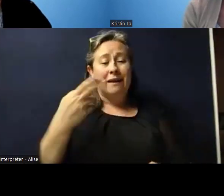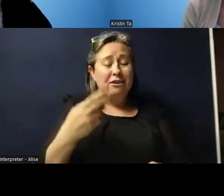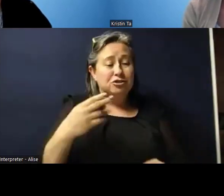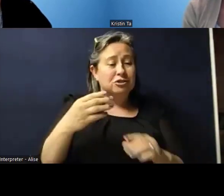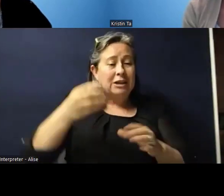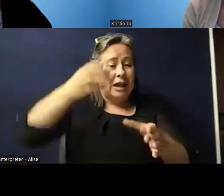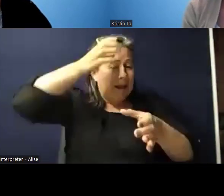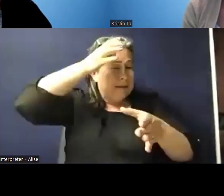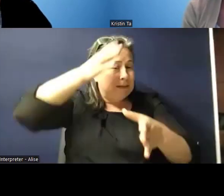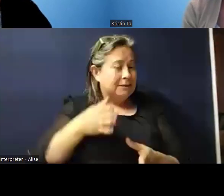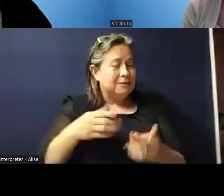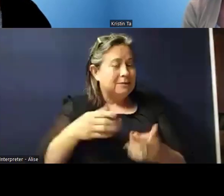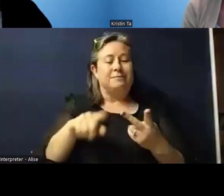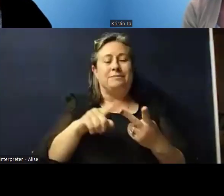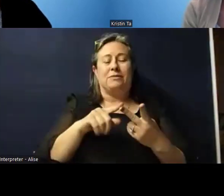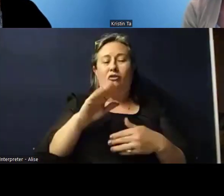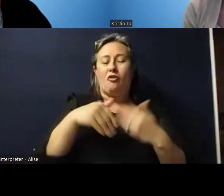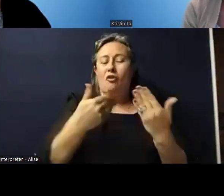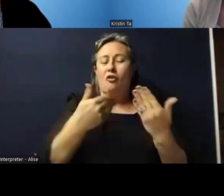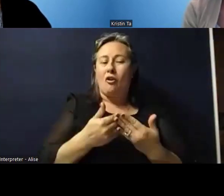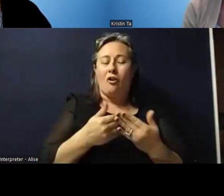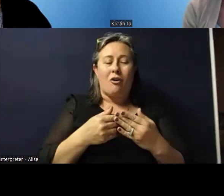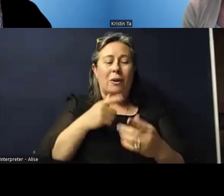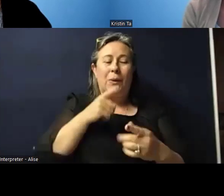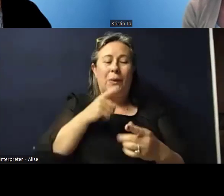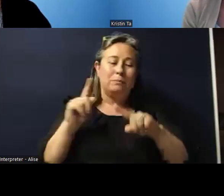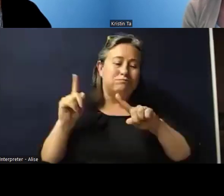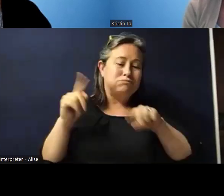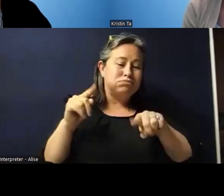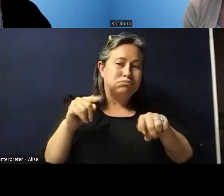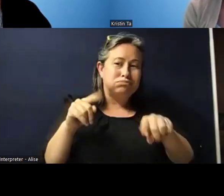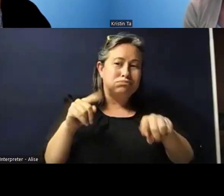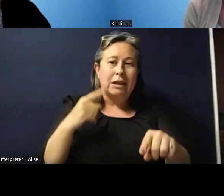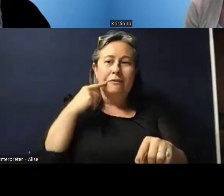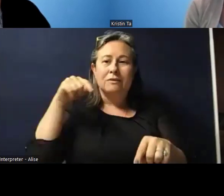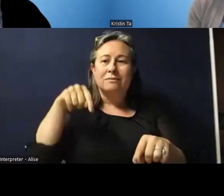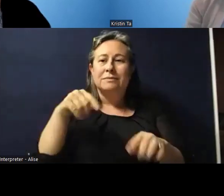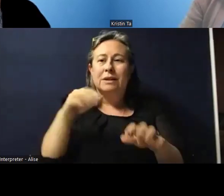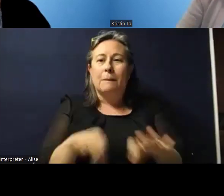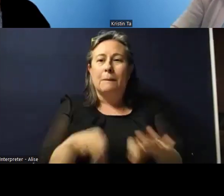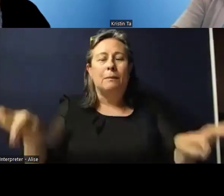and to all the attendees for joining us for this important discussion on foreign interference.